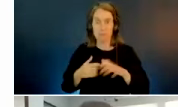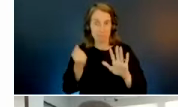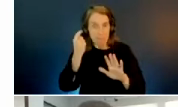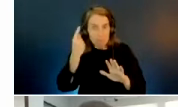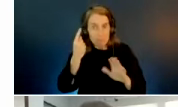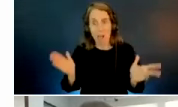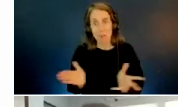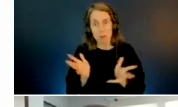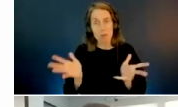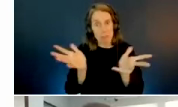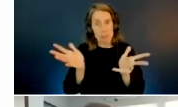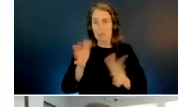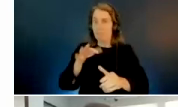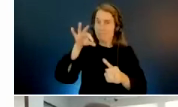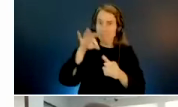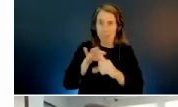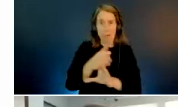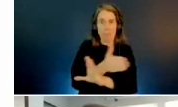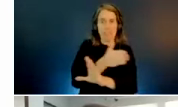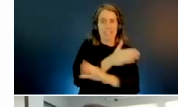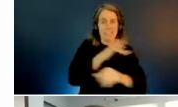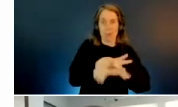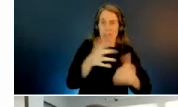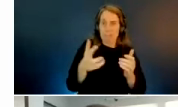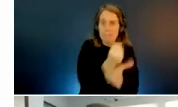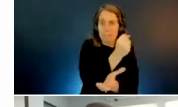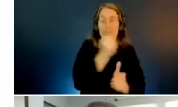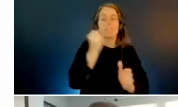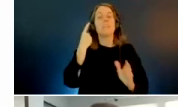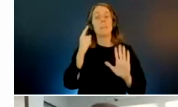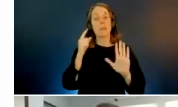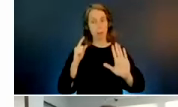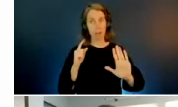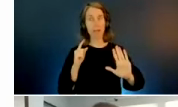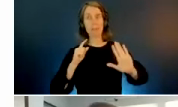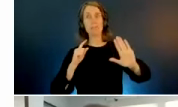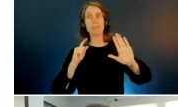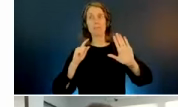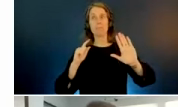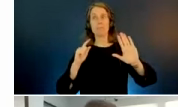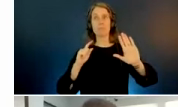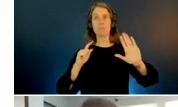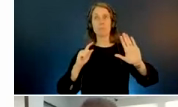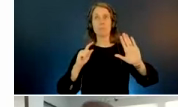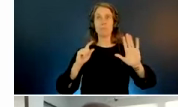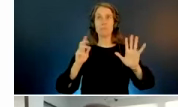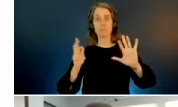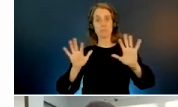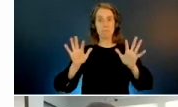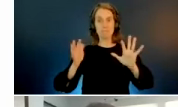to vote earlier uh rather than later but there it is kind of contemplated in the laws that somebody